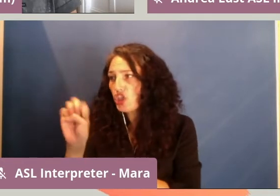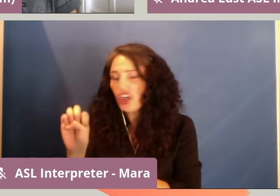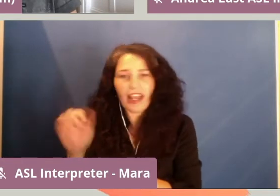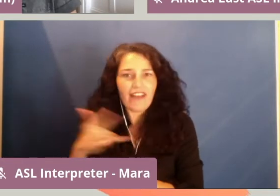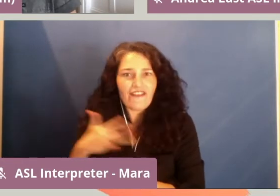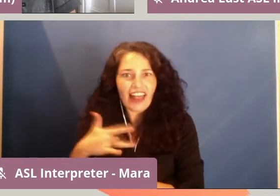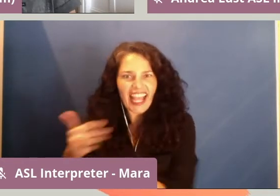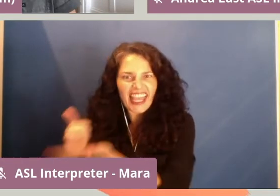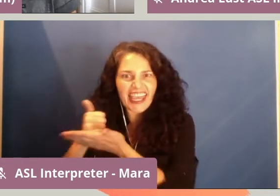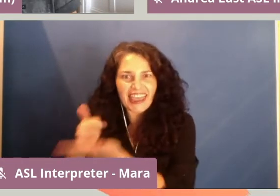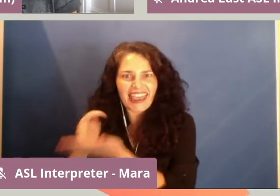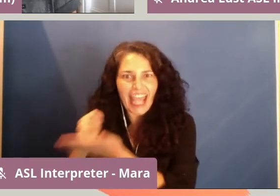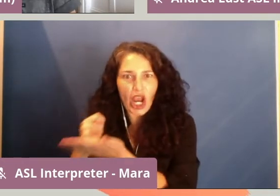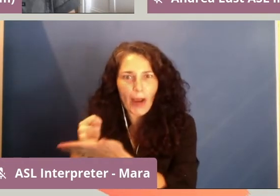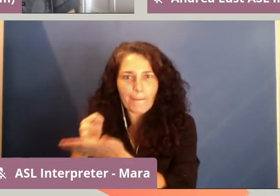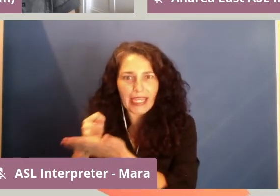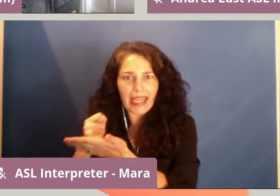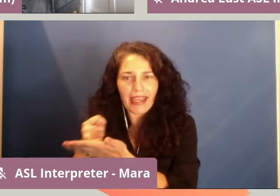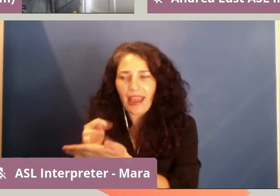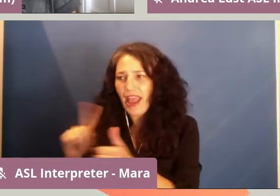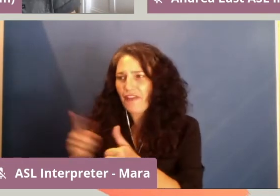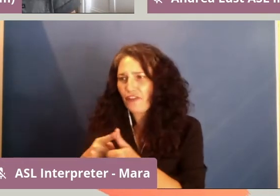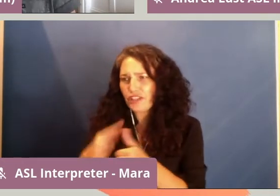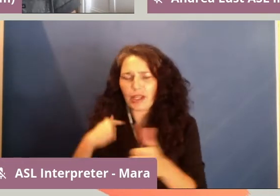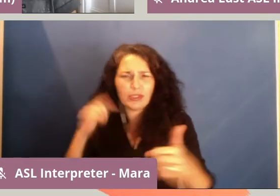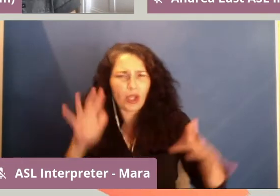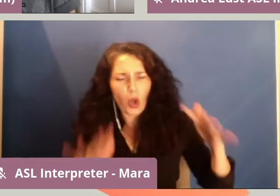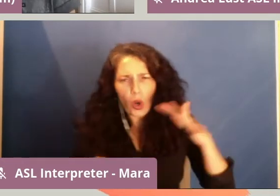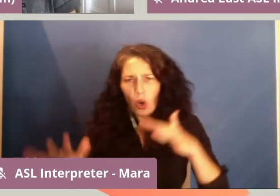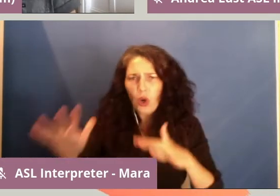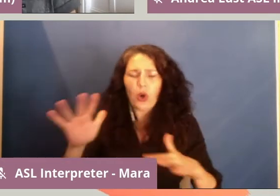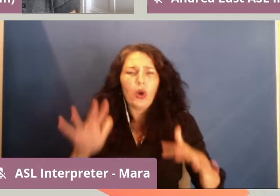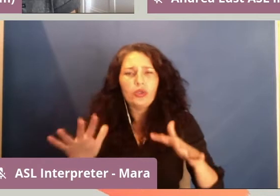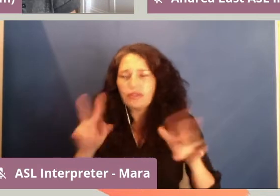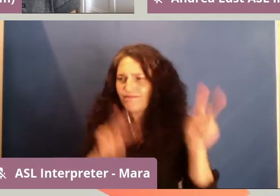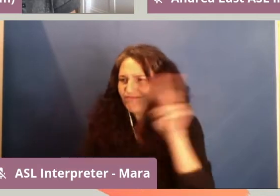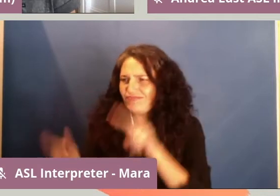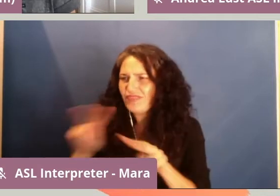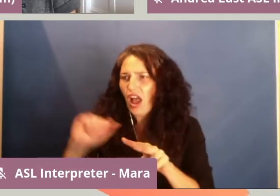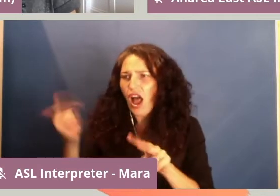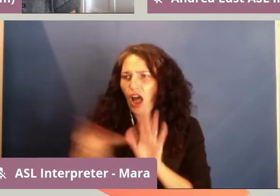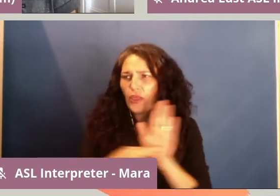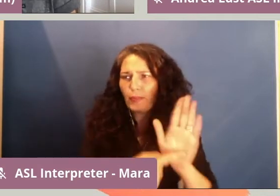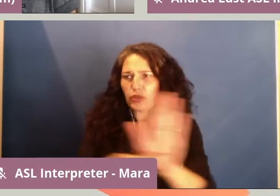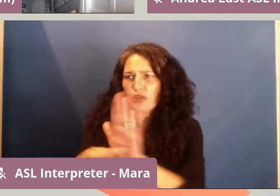At first, it was jarring and destabilizing to revisit the portrayals of trans and non-binary characters